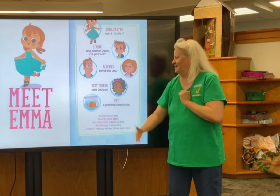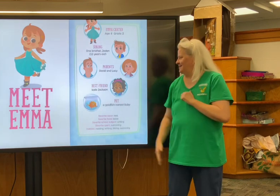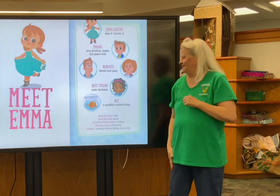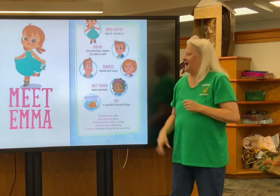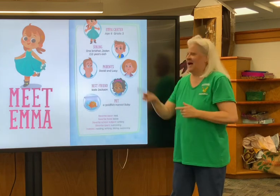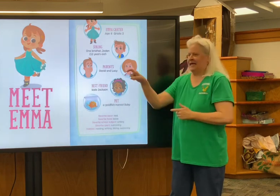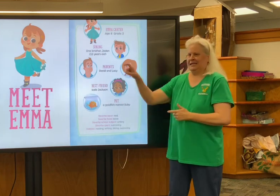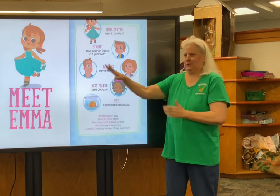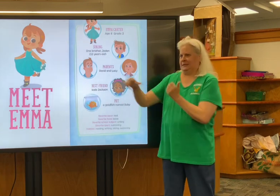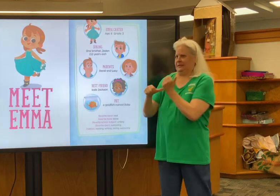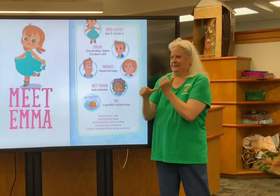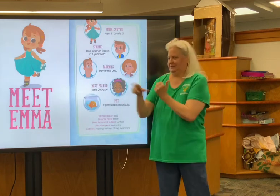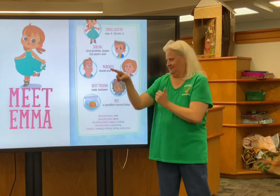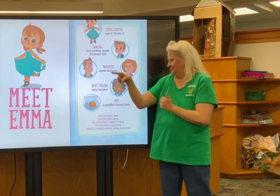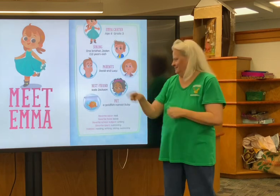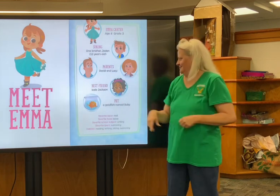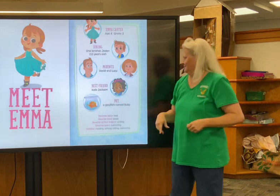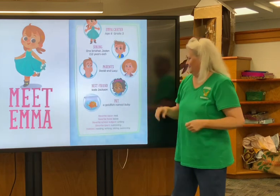Thank you, she's my assistant.